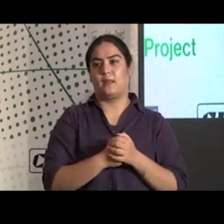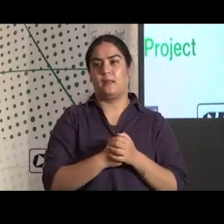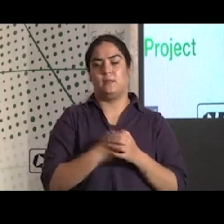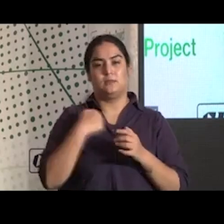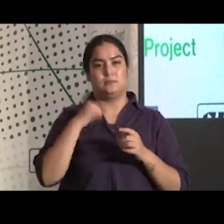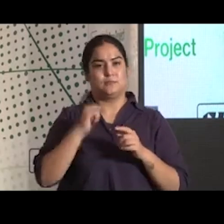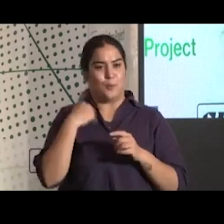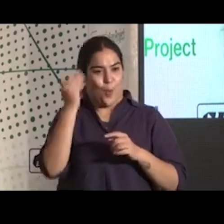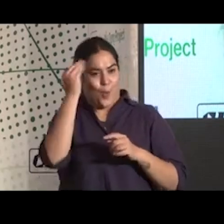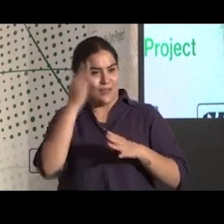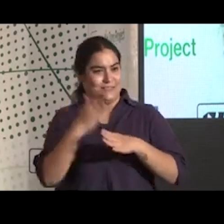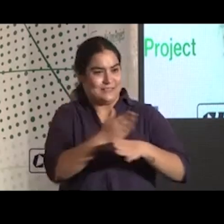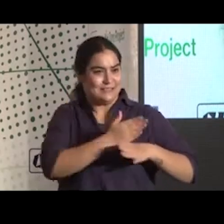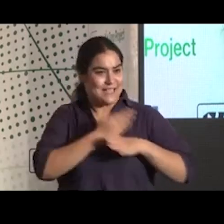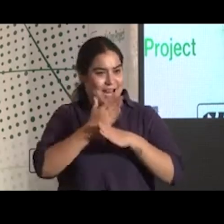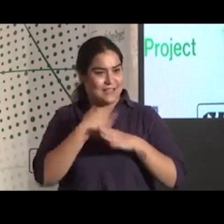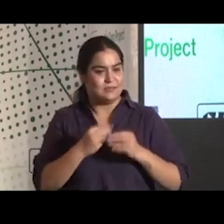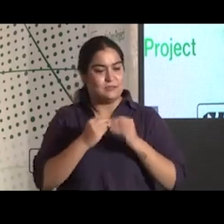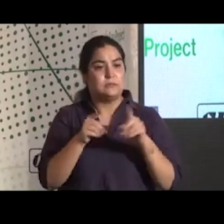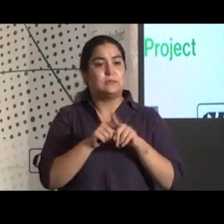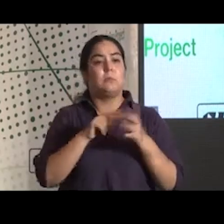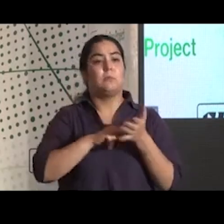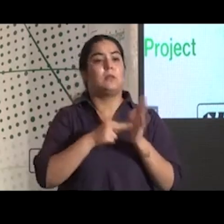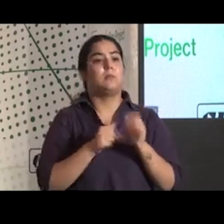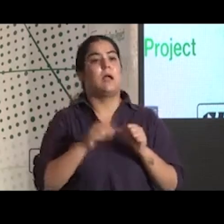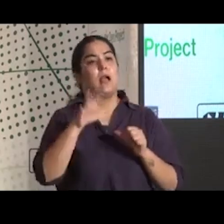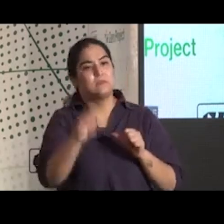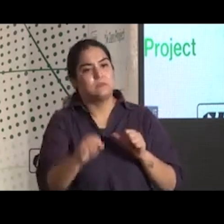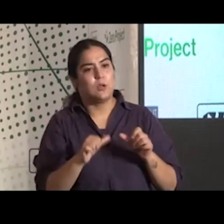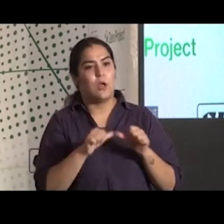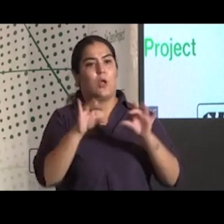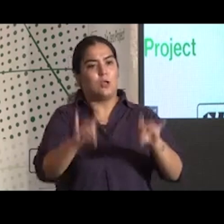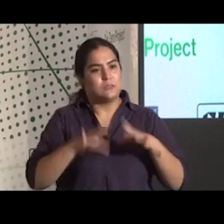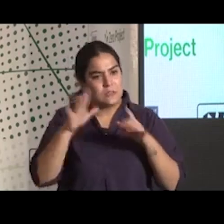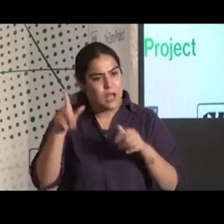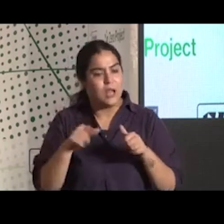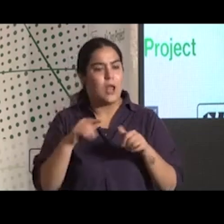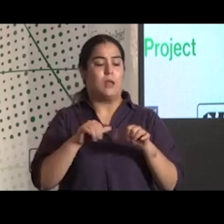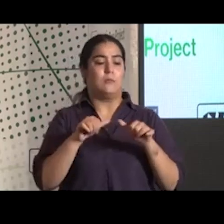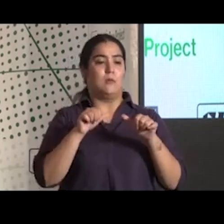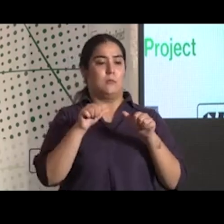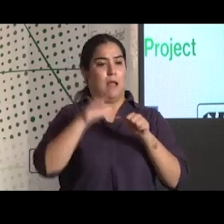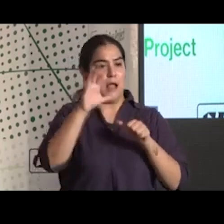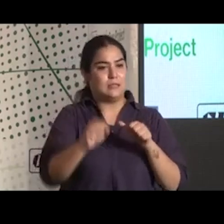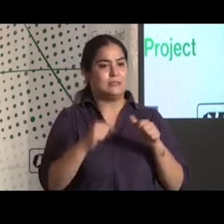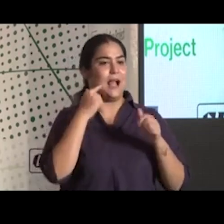sharing things like Access Austria, Access Israel, automated taxis.